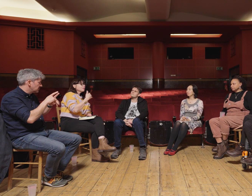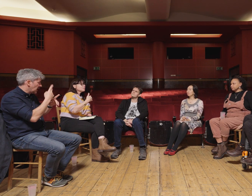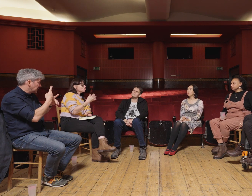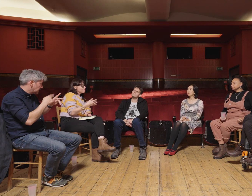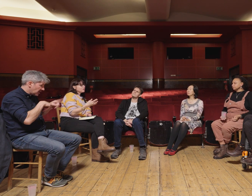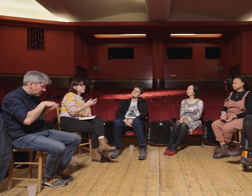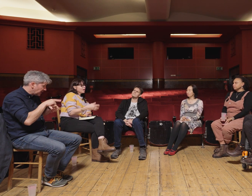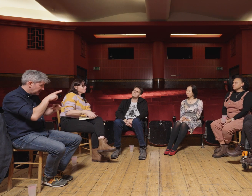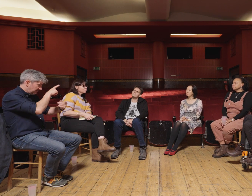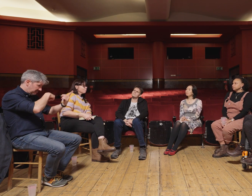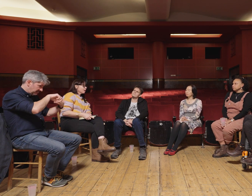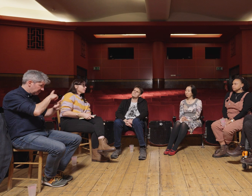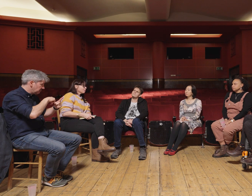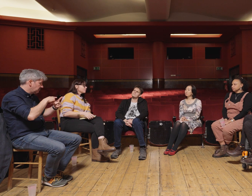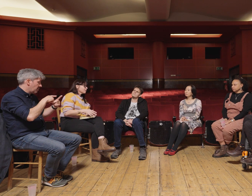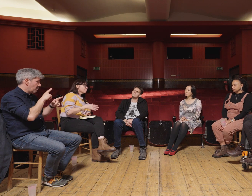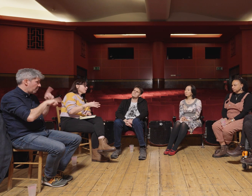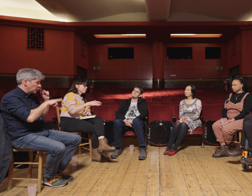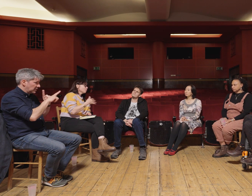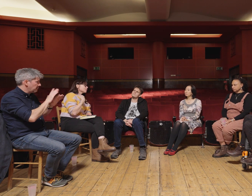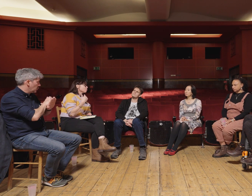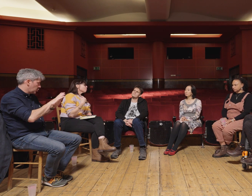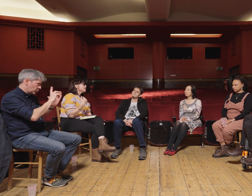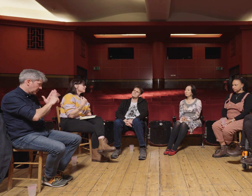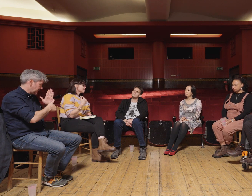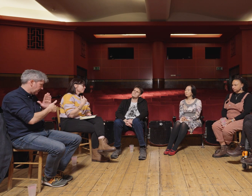these are generally held by our non-disabled peers,